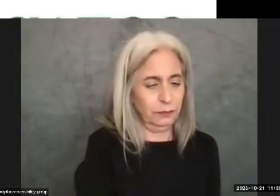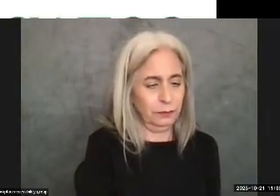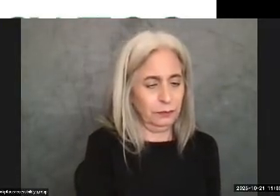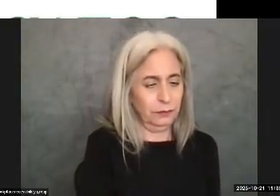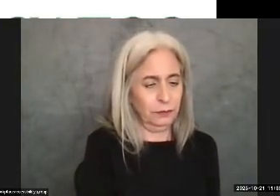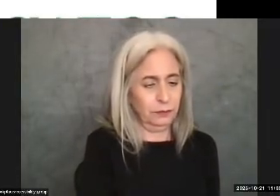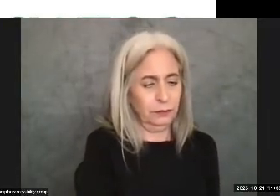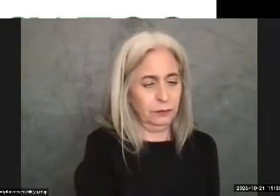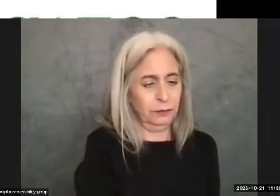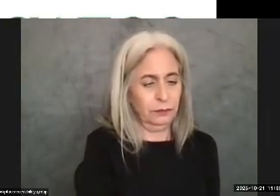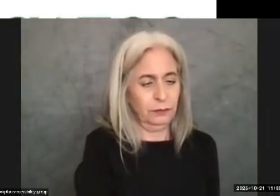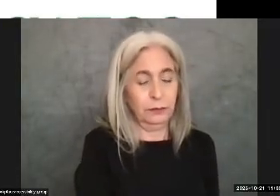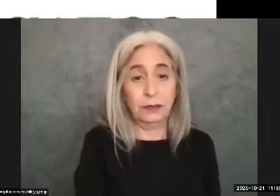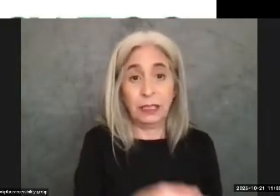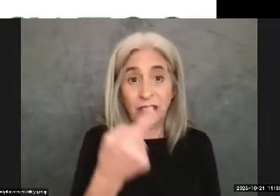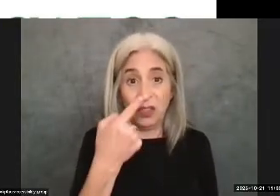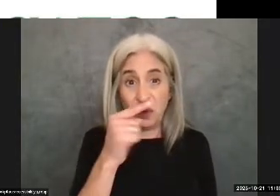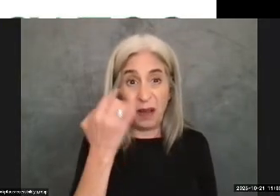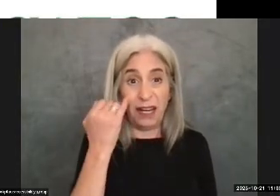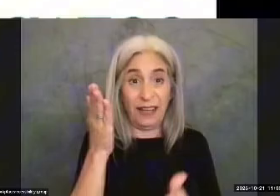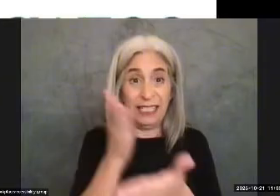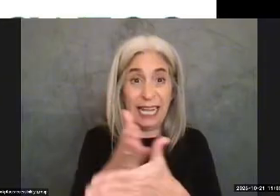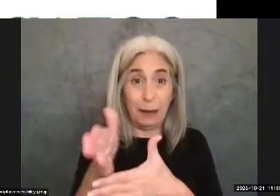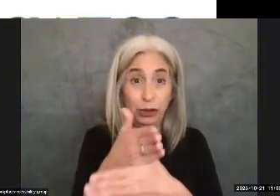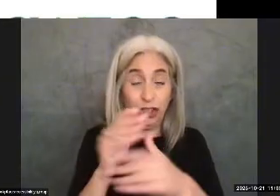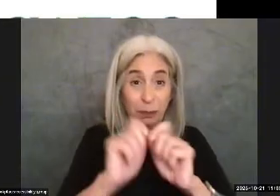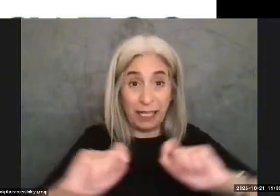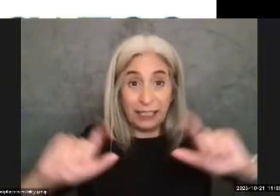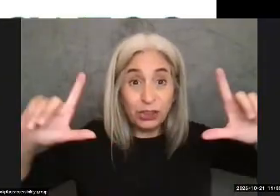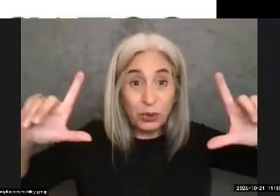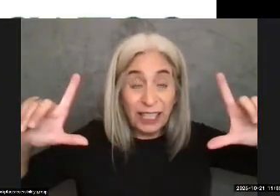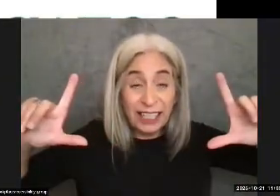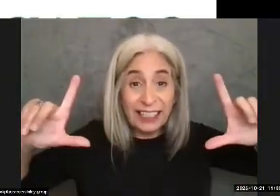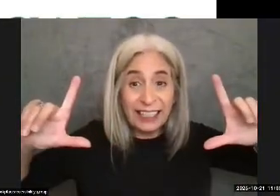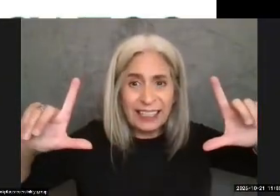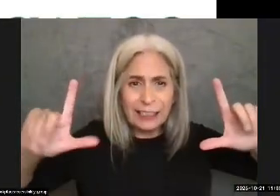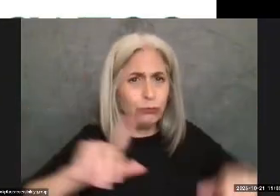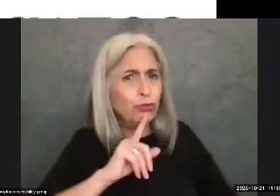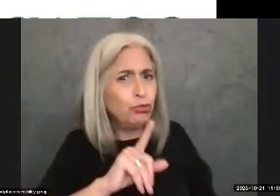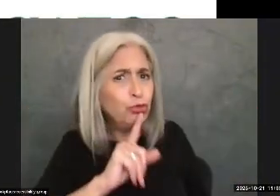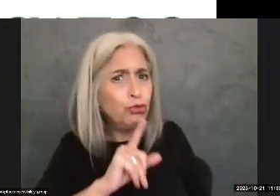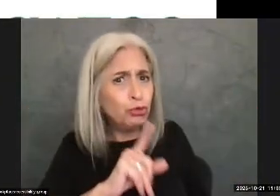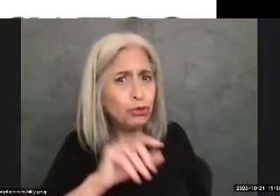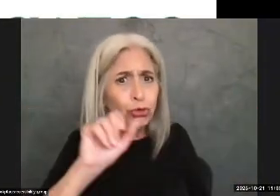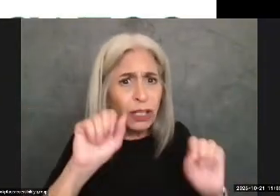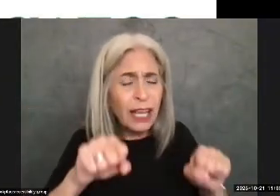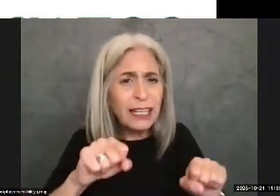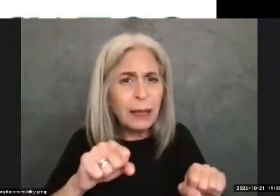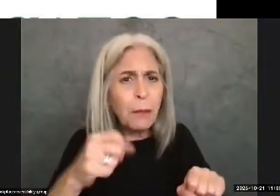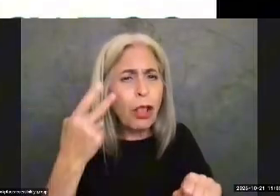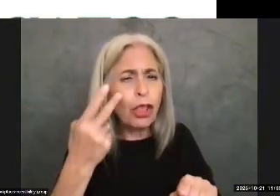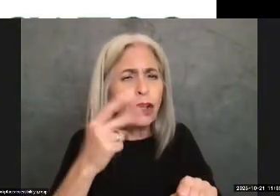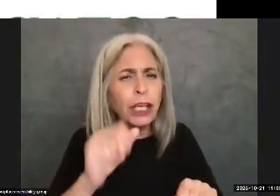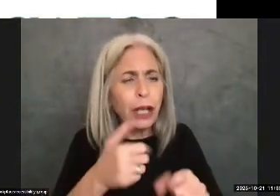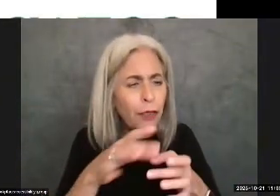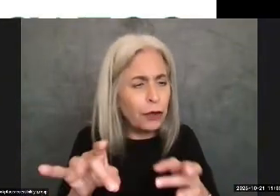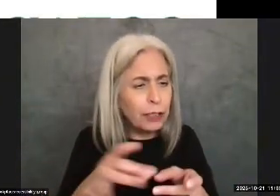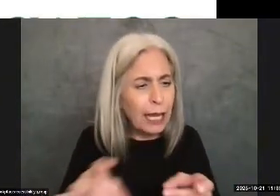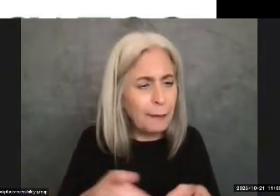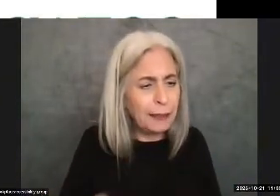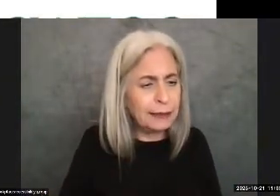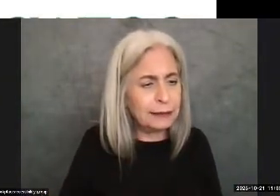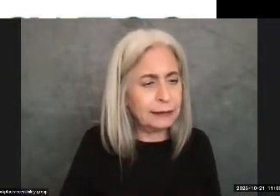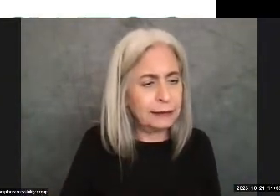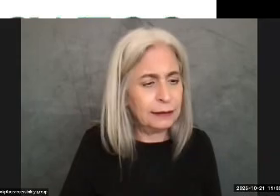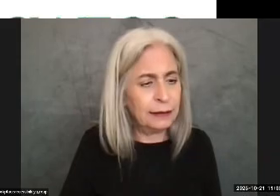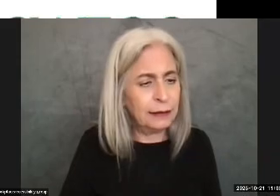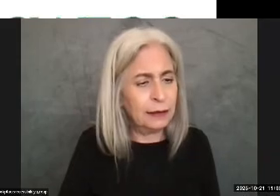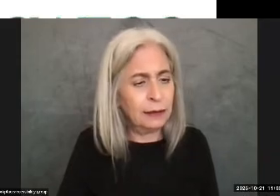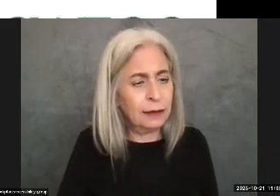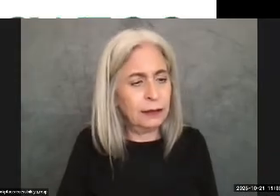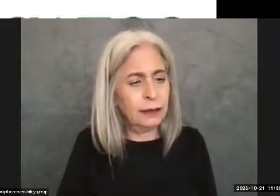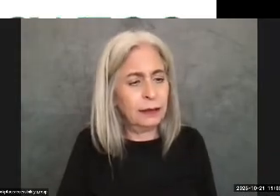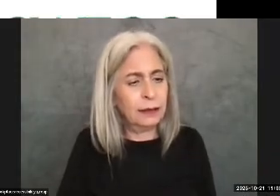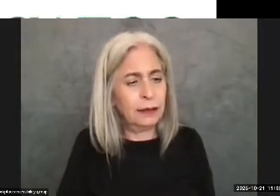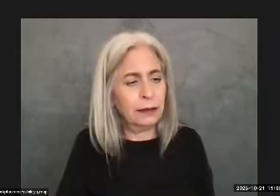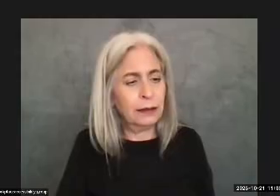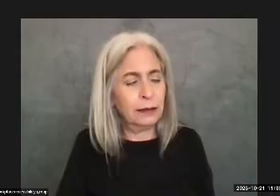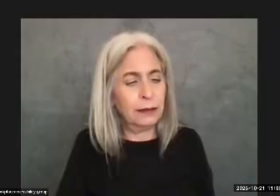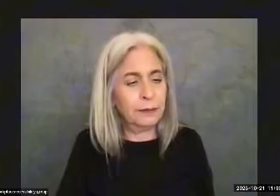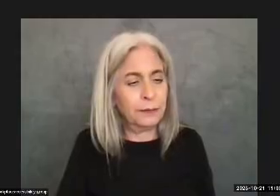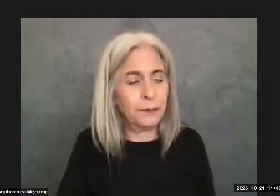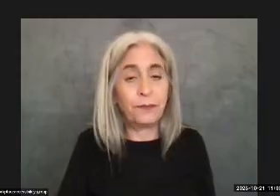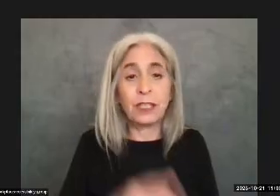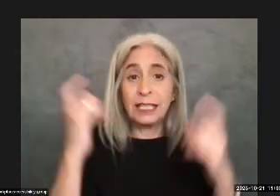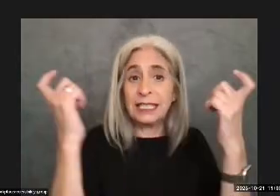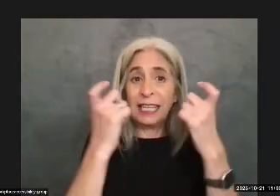Rachel Paul, IAAP: Rachel, do you mind if I stop sharing my screen? Oh, go ahead, sure. I was just kind of looking to some other comments. I think people… there was a lot of agreement about